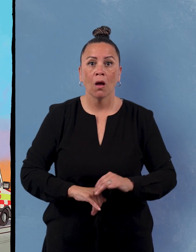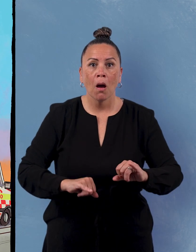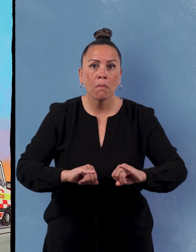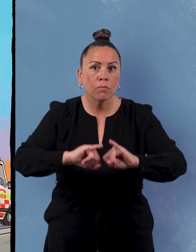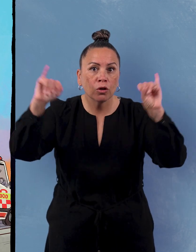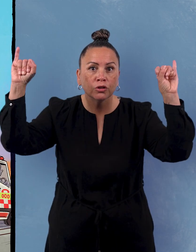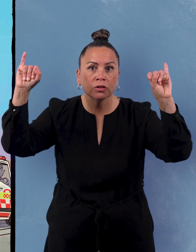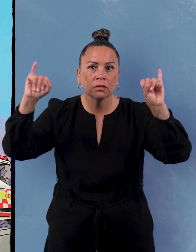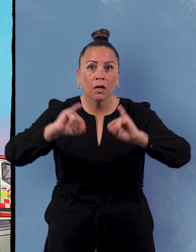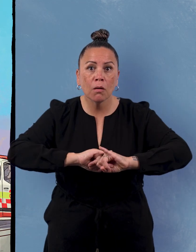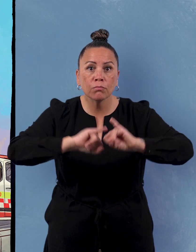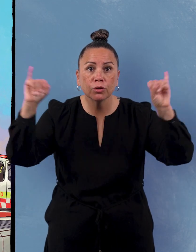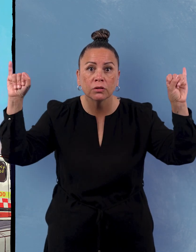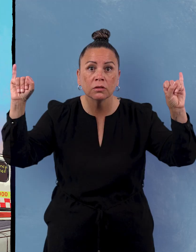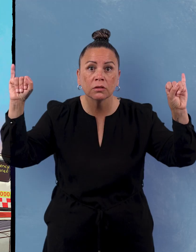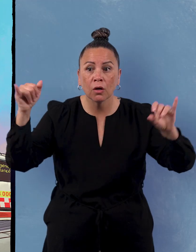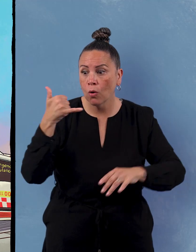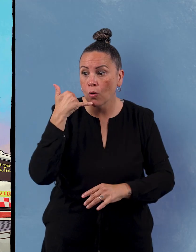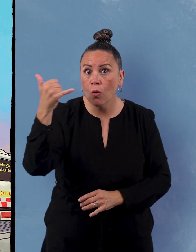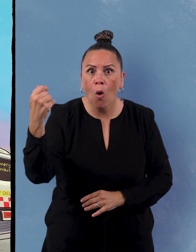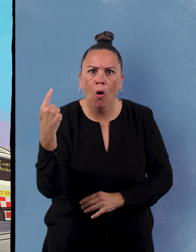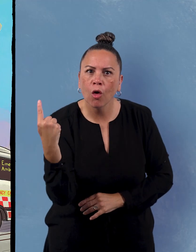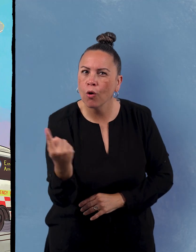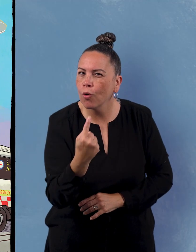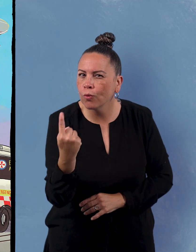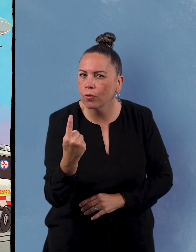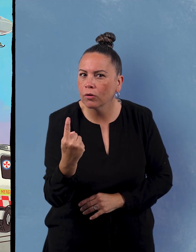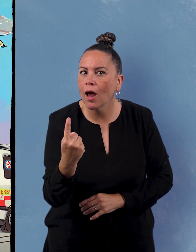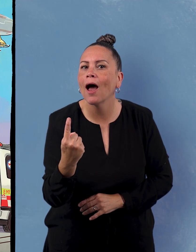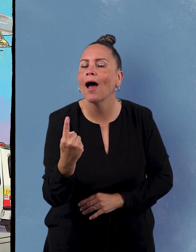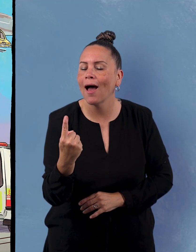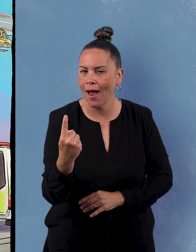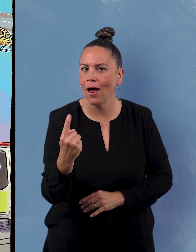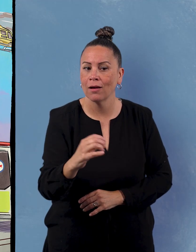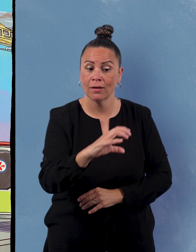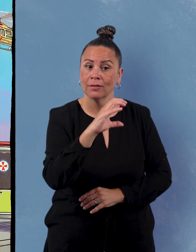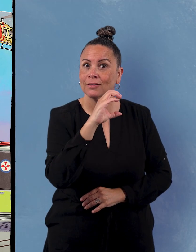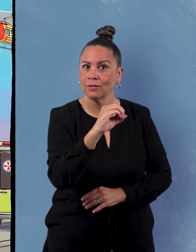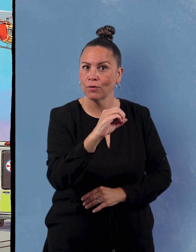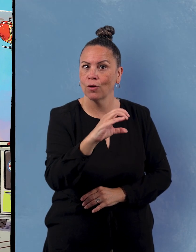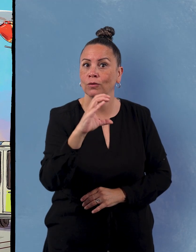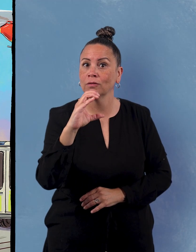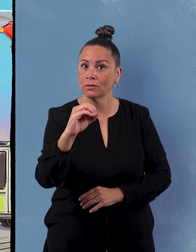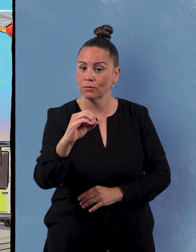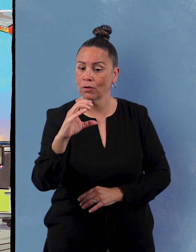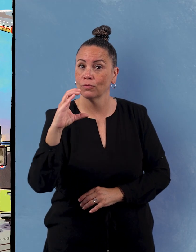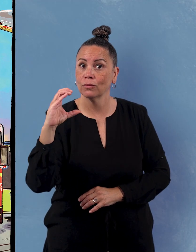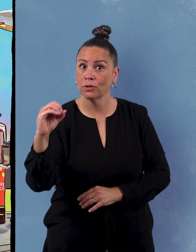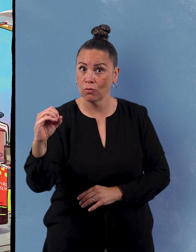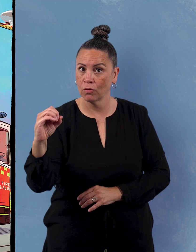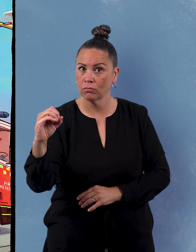Emergency! Emergency! Who do you call? Zero, zero, zero –